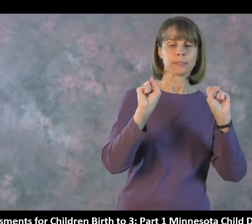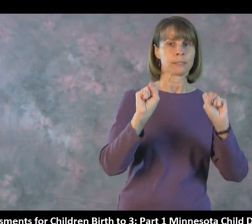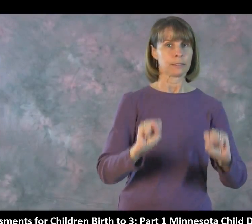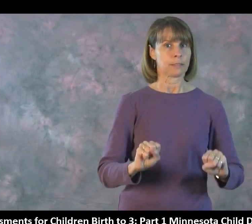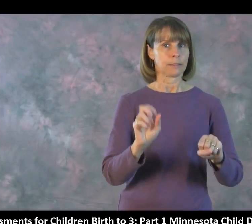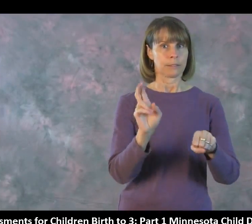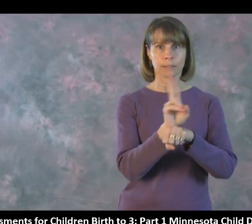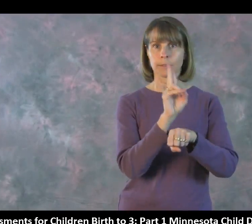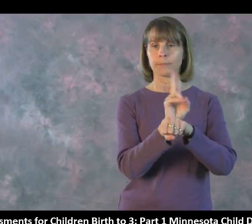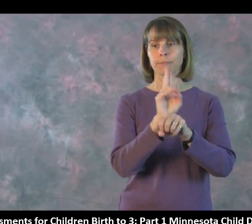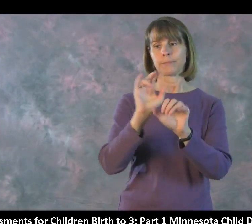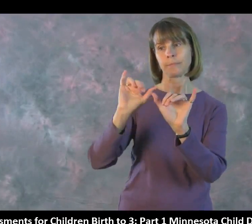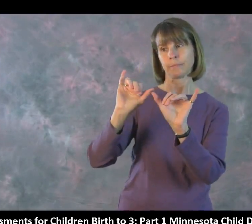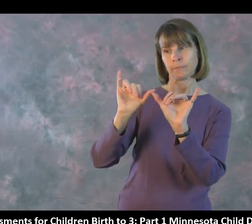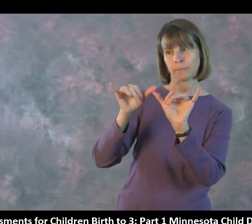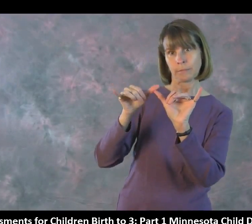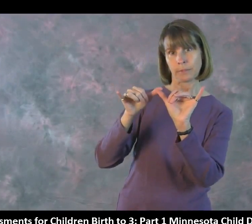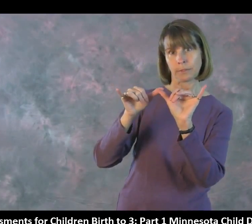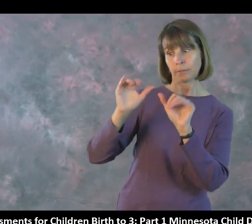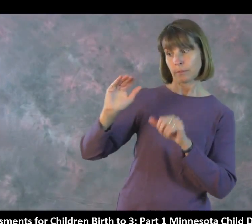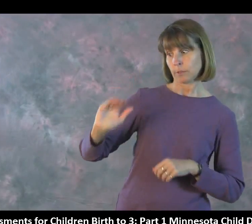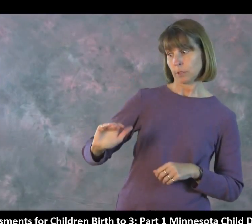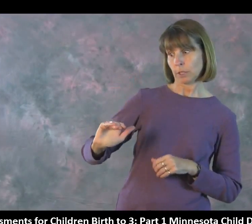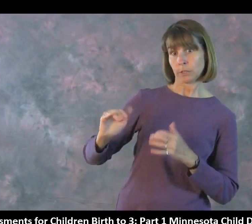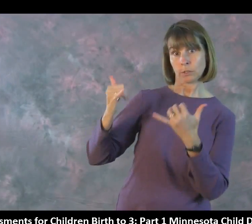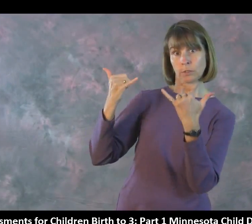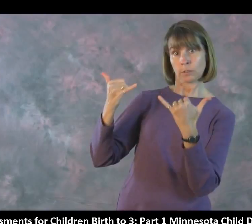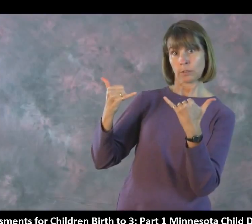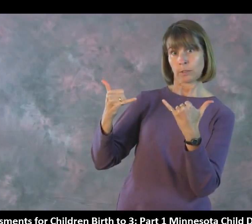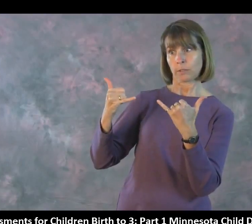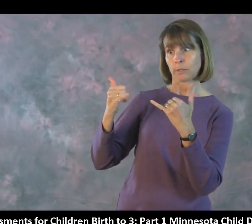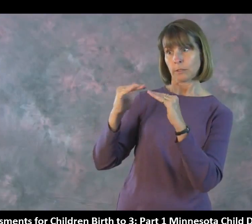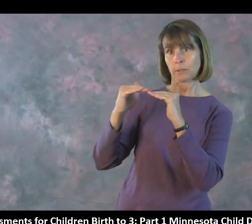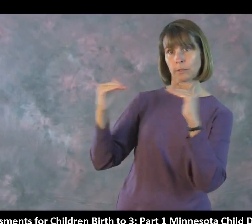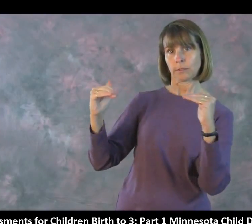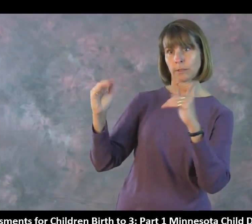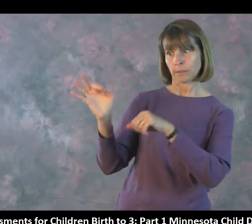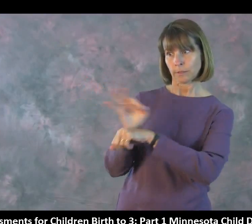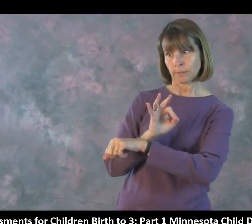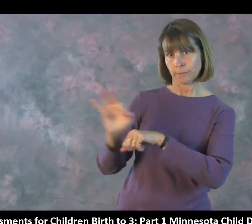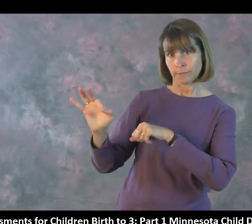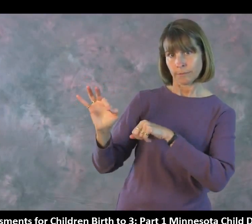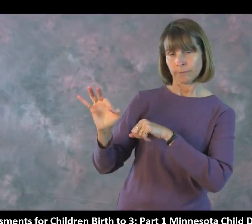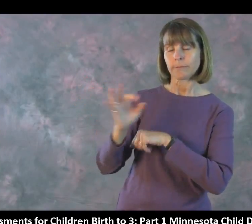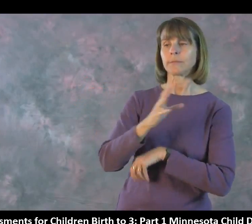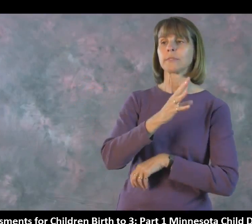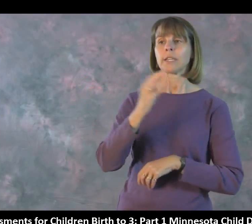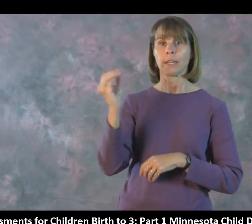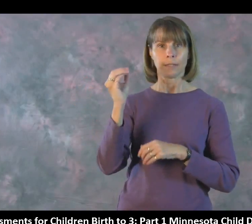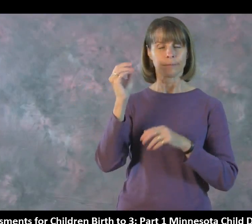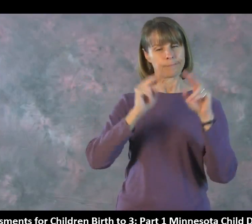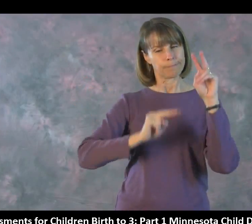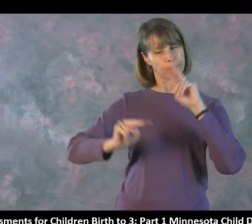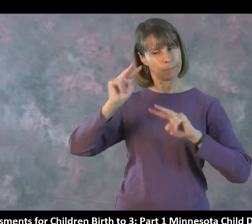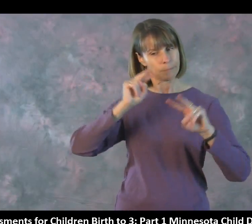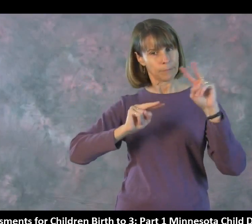and the three assessments can be used to measure a child's current level of functioning